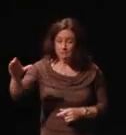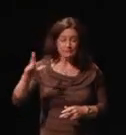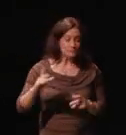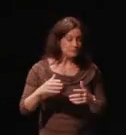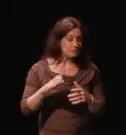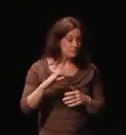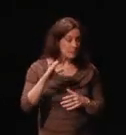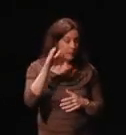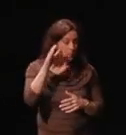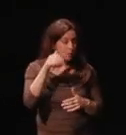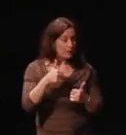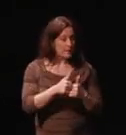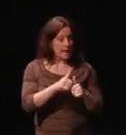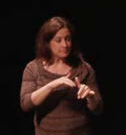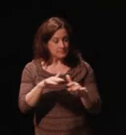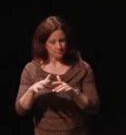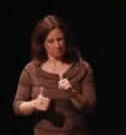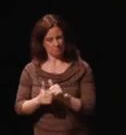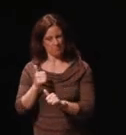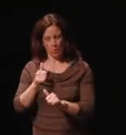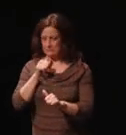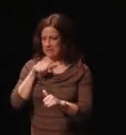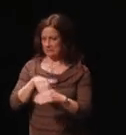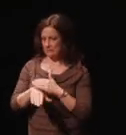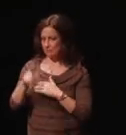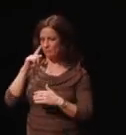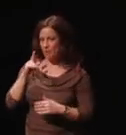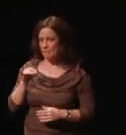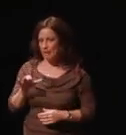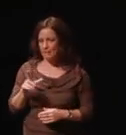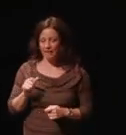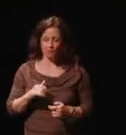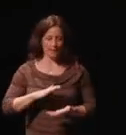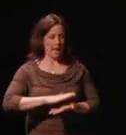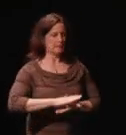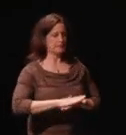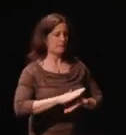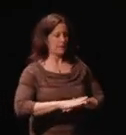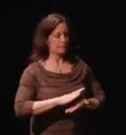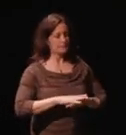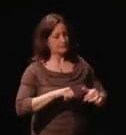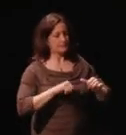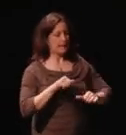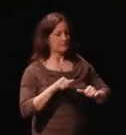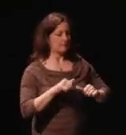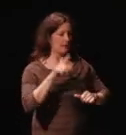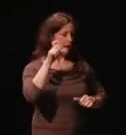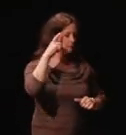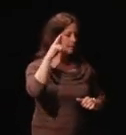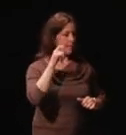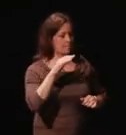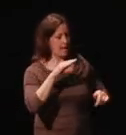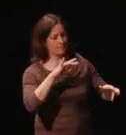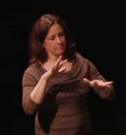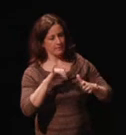but mostly, they weren't accessible to the public, you had to be academic, scientific, government labs, things like this,